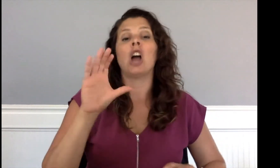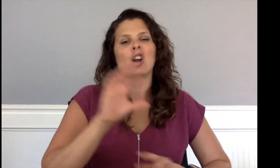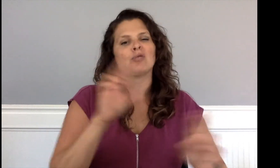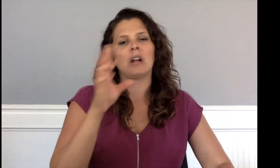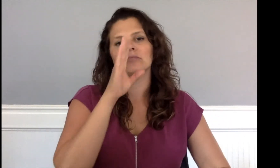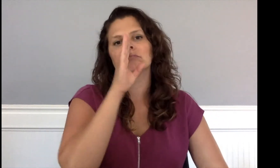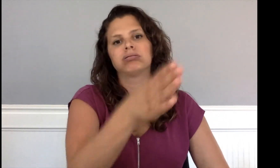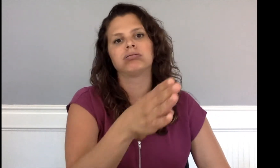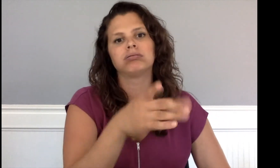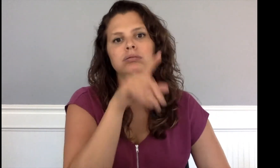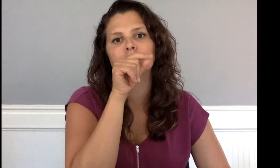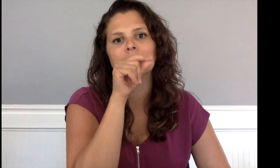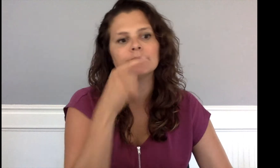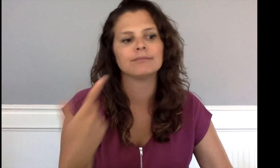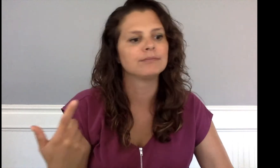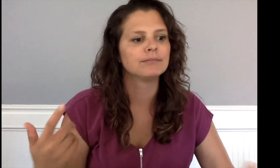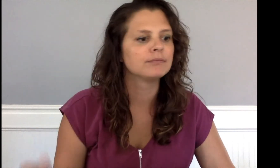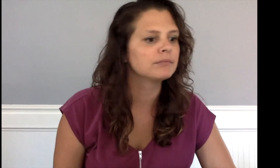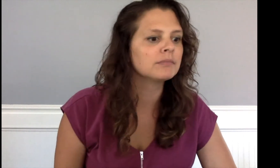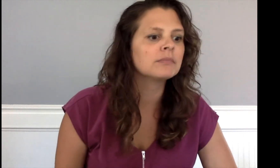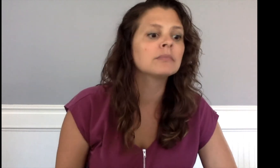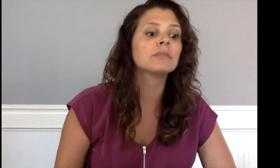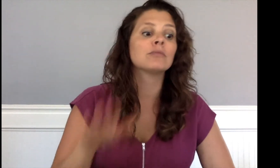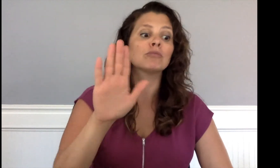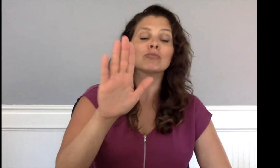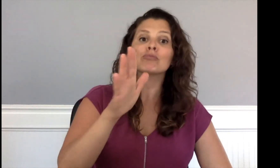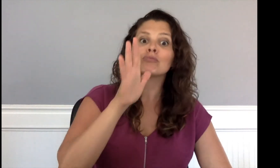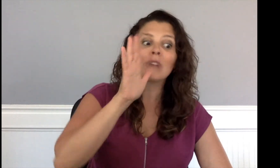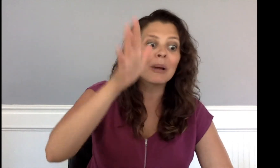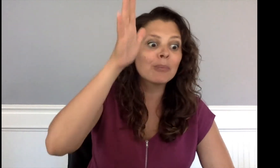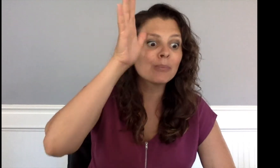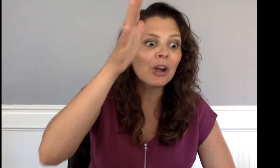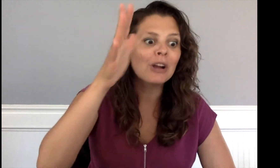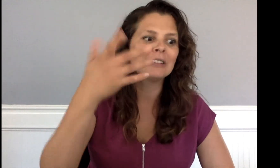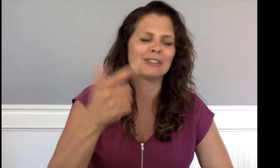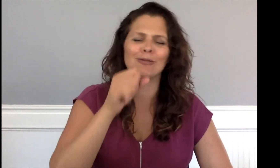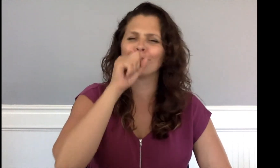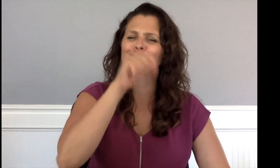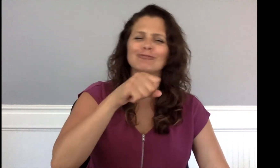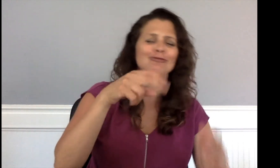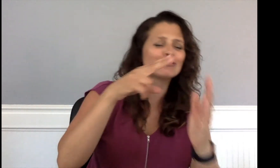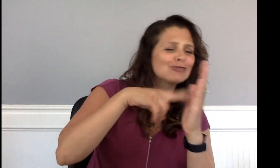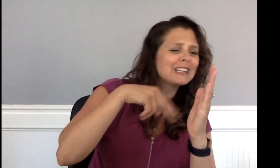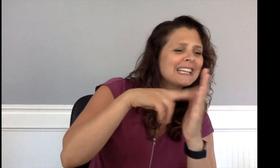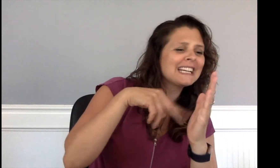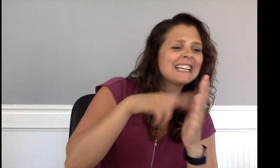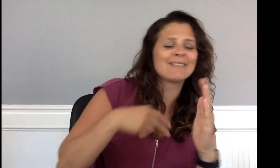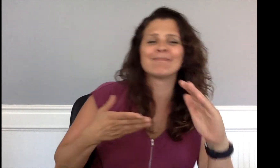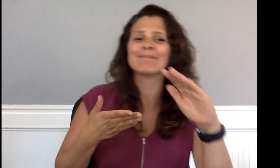It was time to be blunt. "Your grandparents may have loved to read and